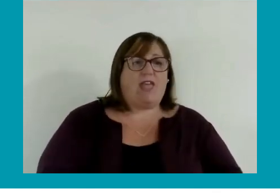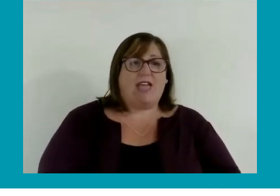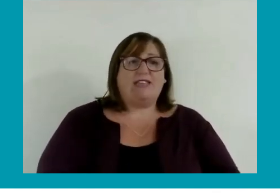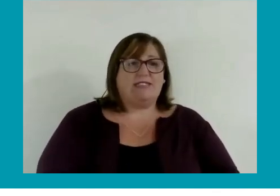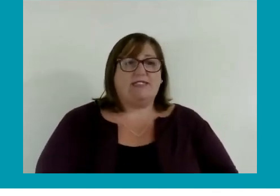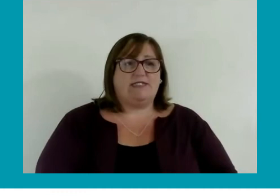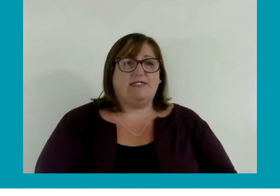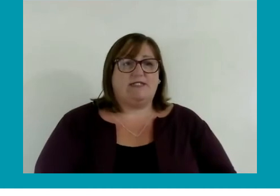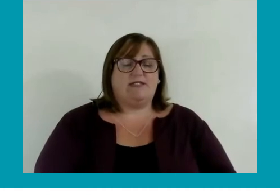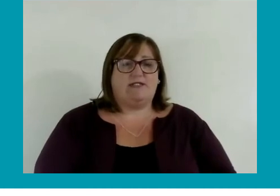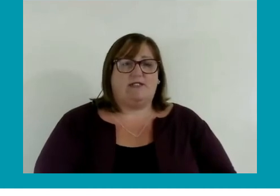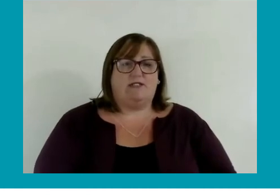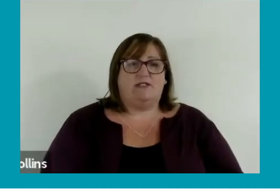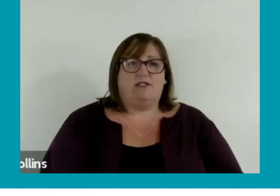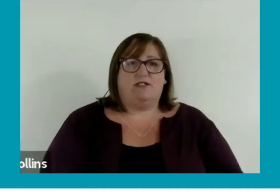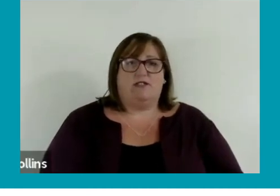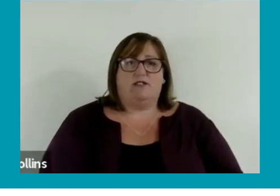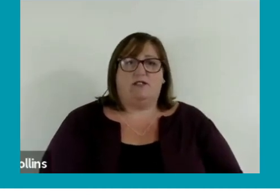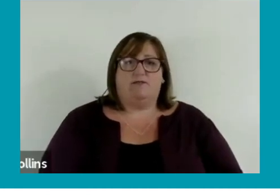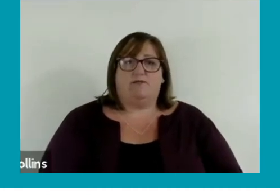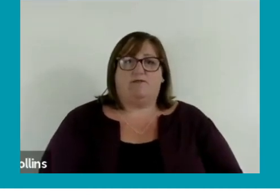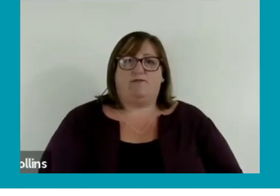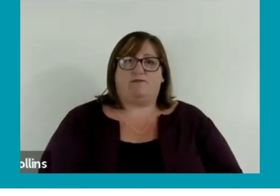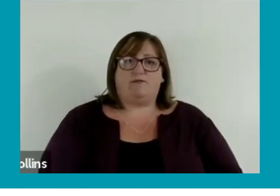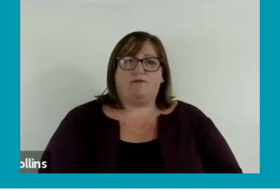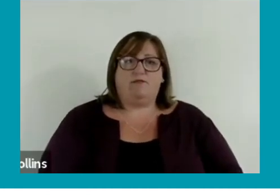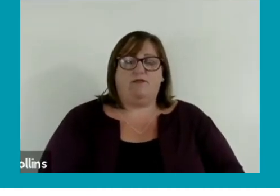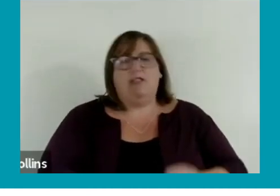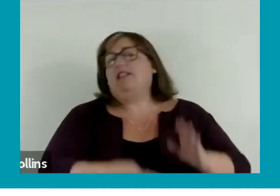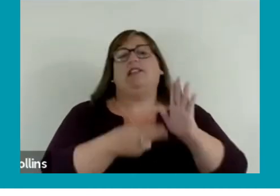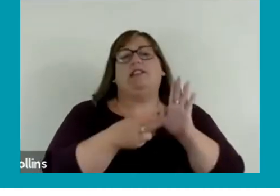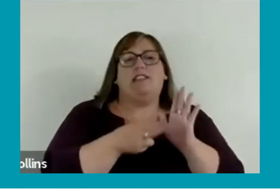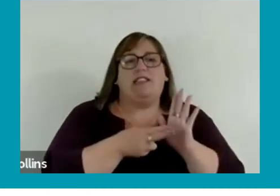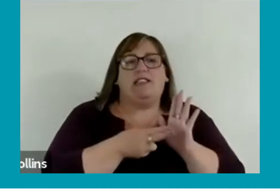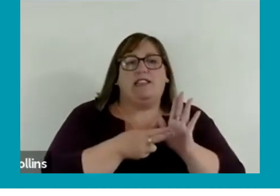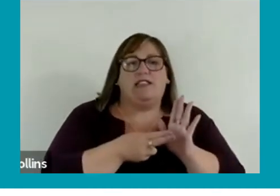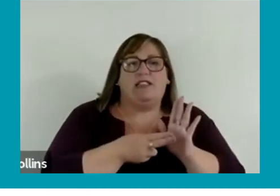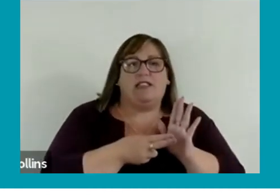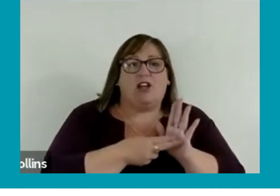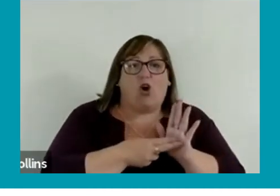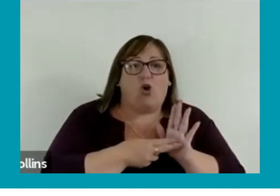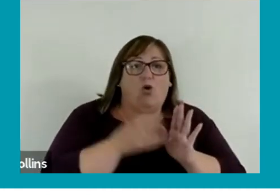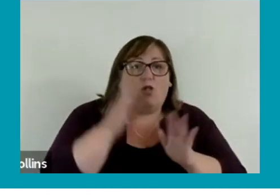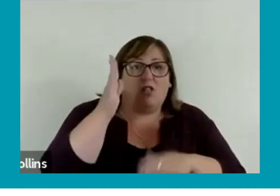nicole or helen do you want to add to that quickly before we go to Q&A nicole i think you do